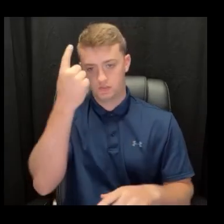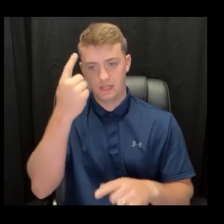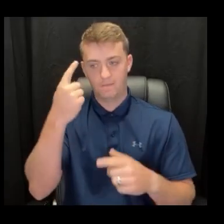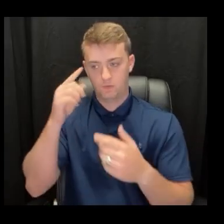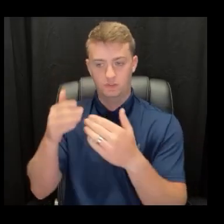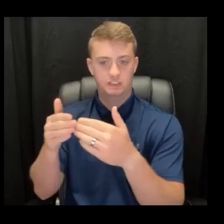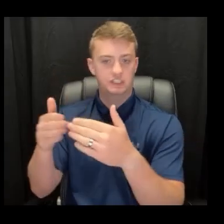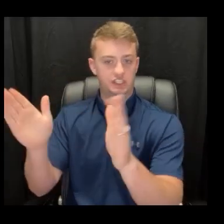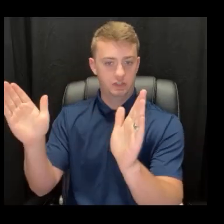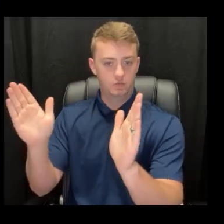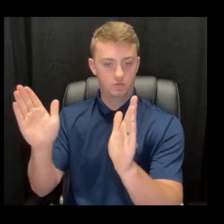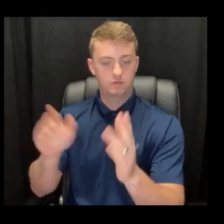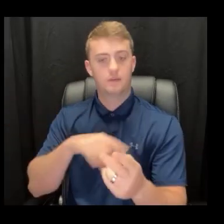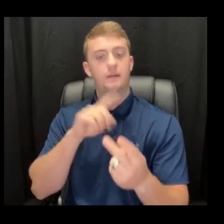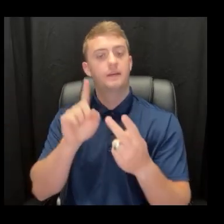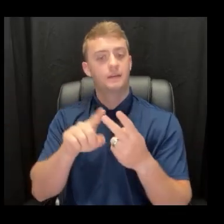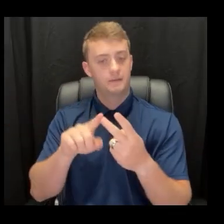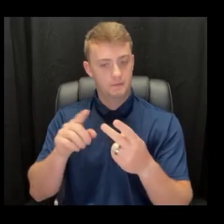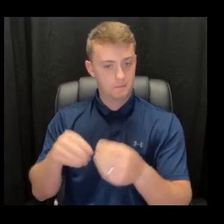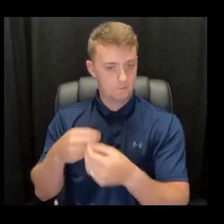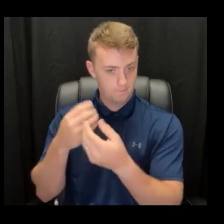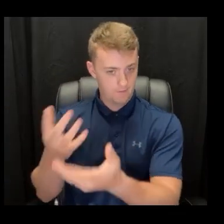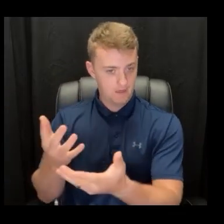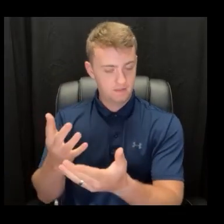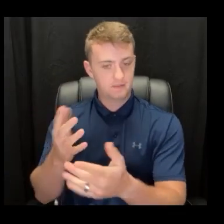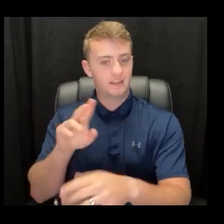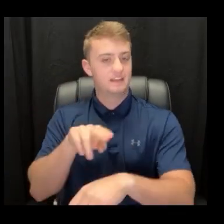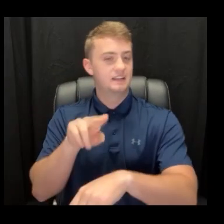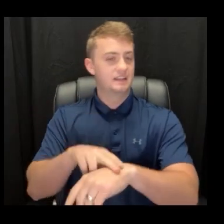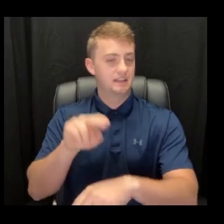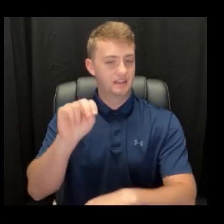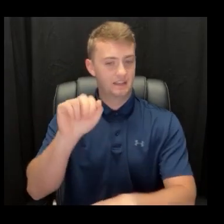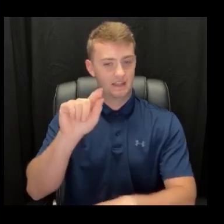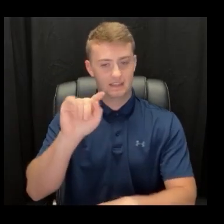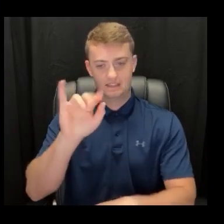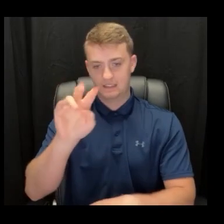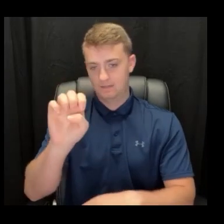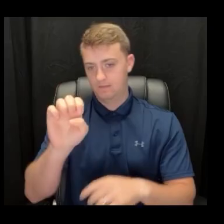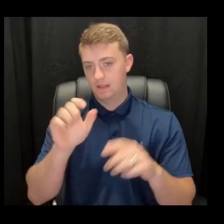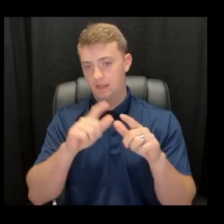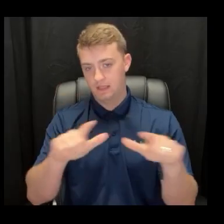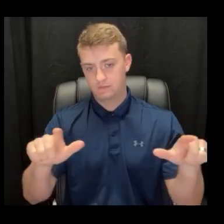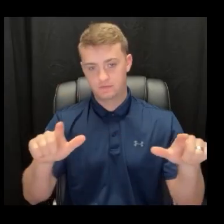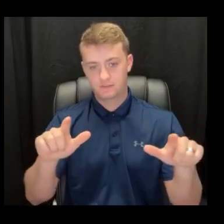the general public and provided in the native language and list it is clearly not feasible